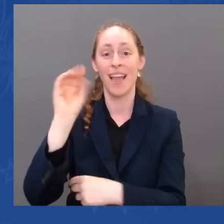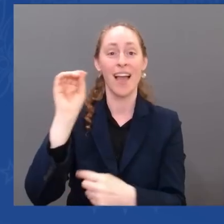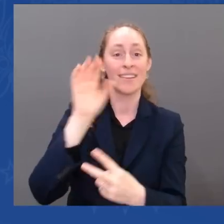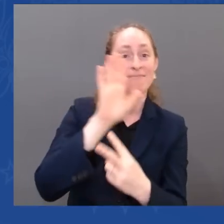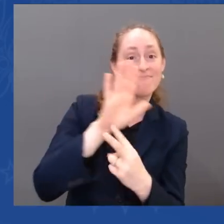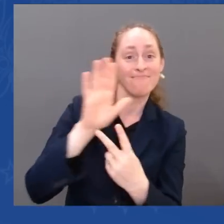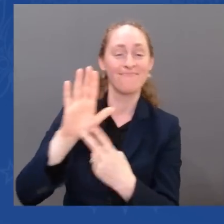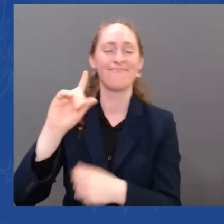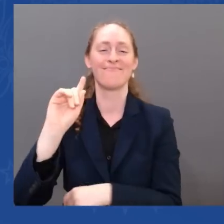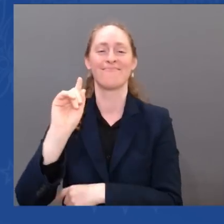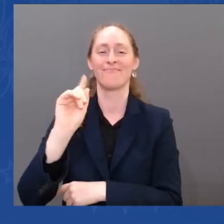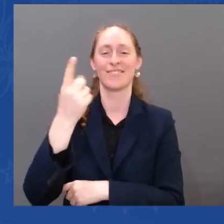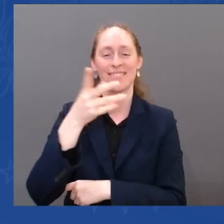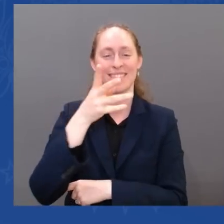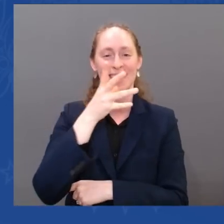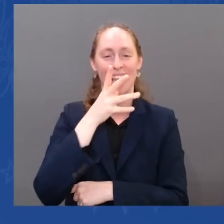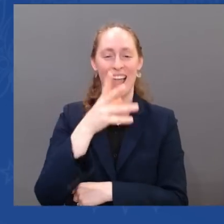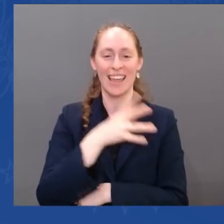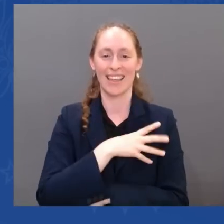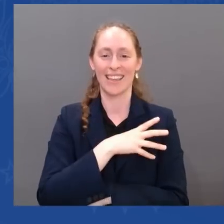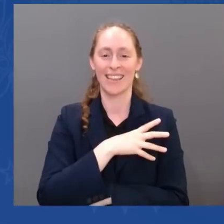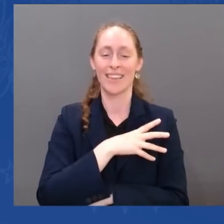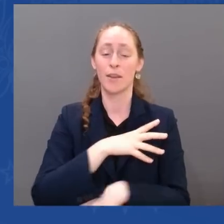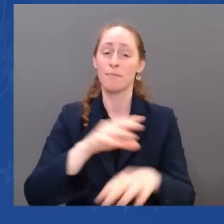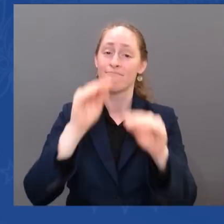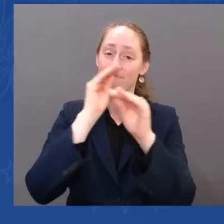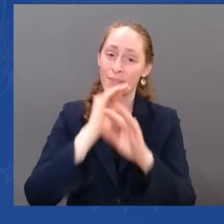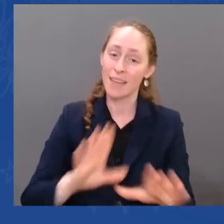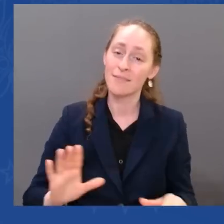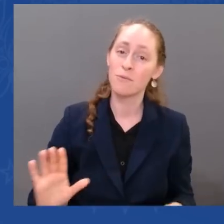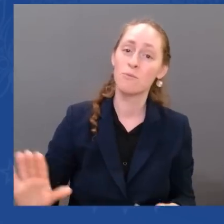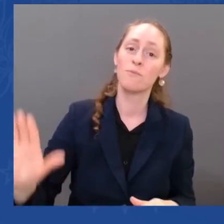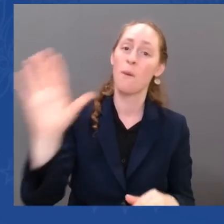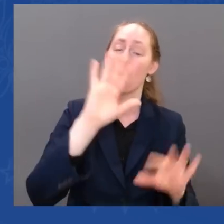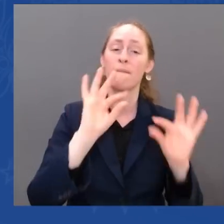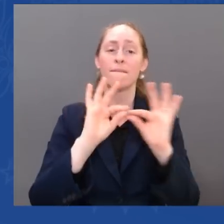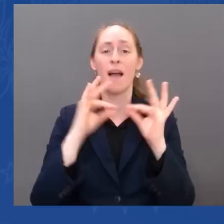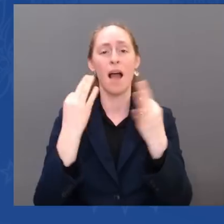and long life with wisdom, with grace and with strength.